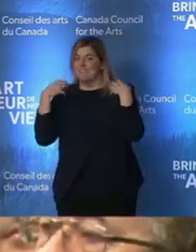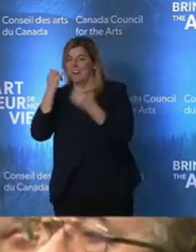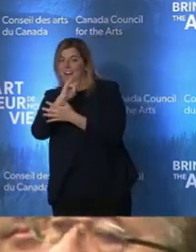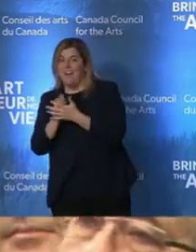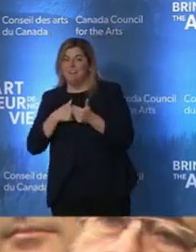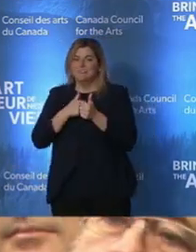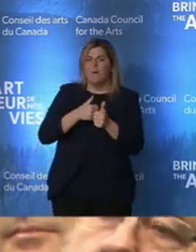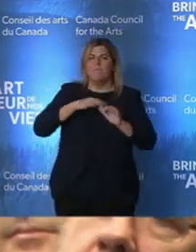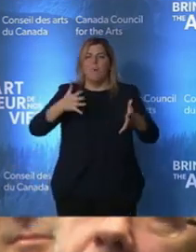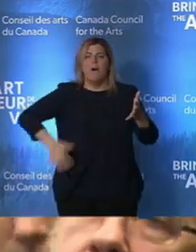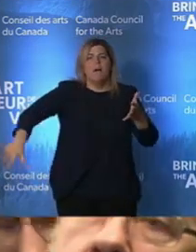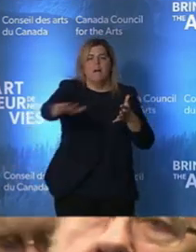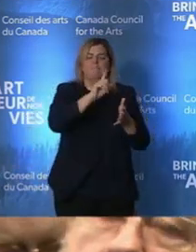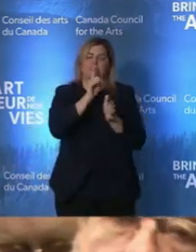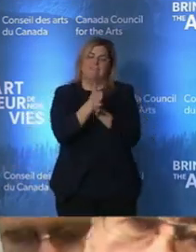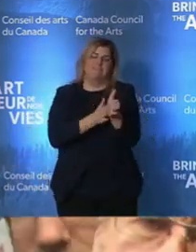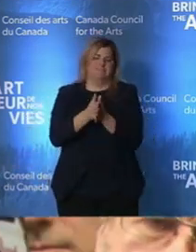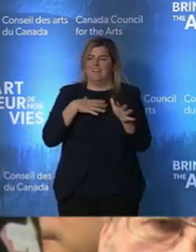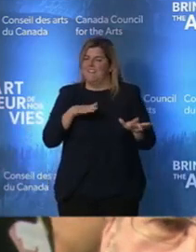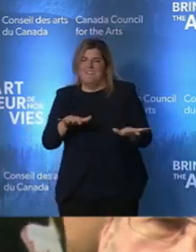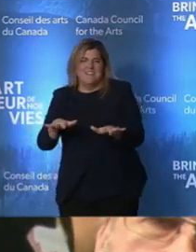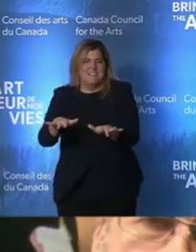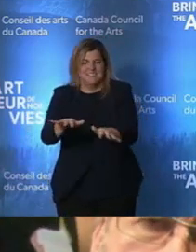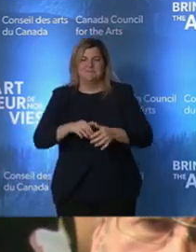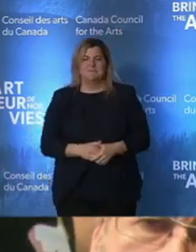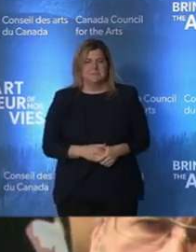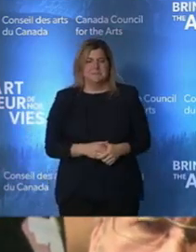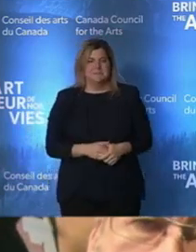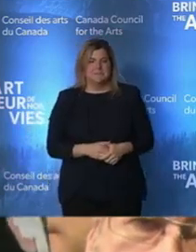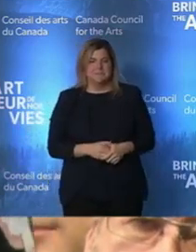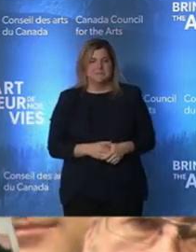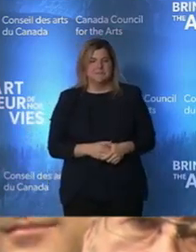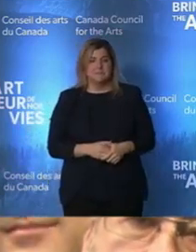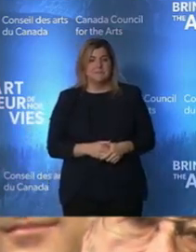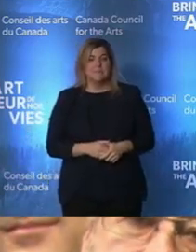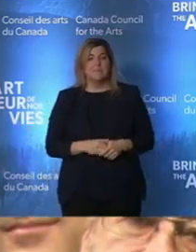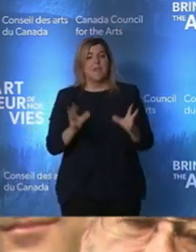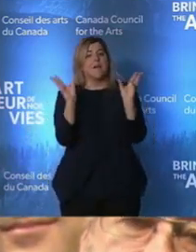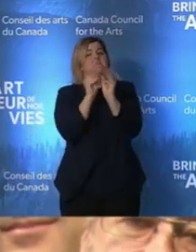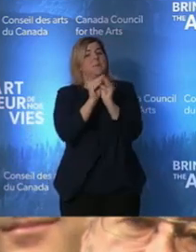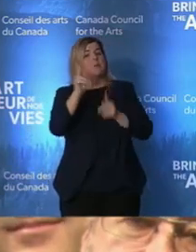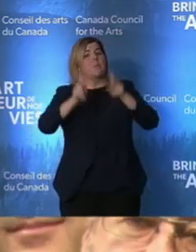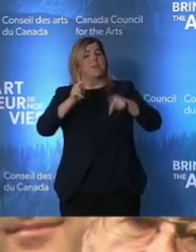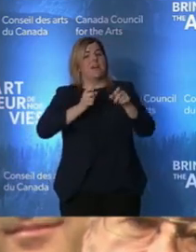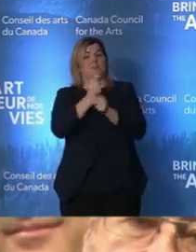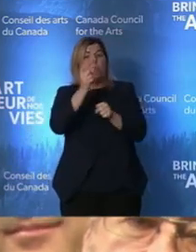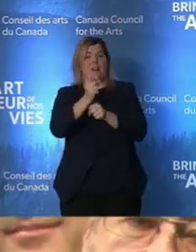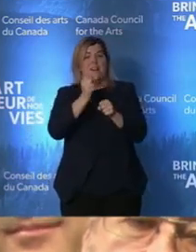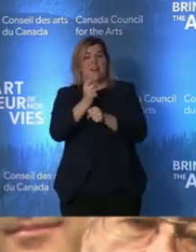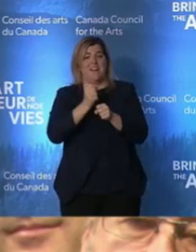around our annual public meeting, we've received several related questions. So to start the question period, we thought